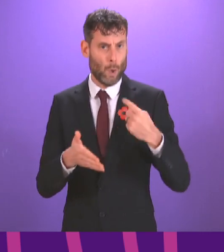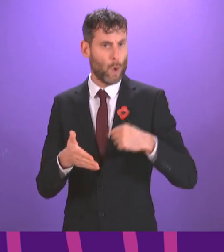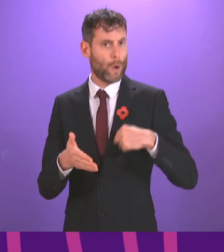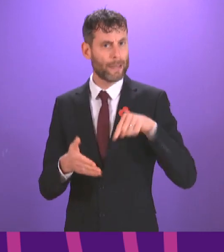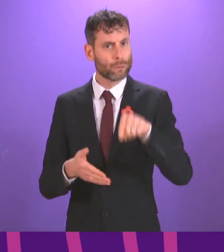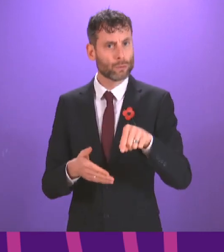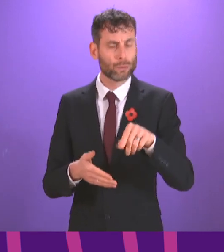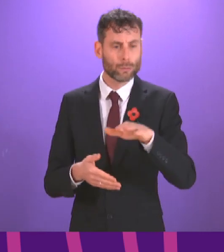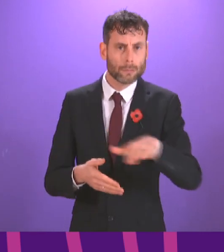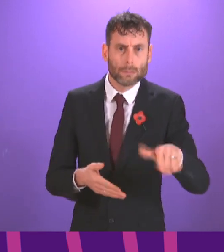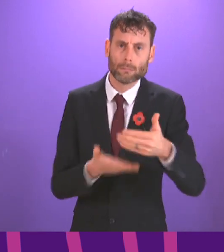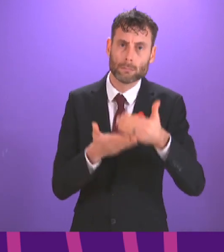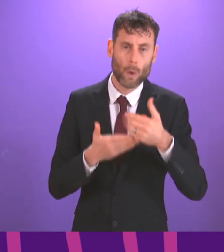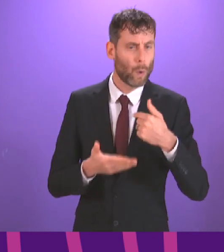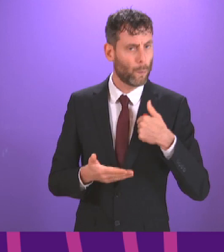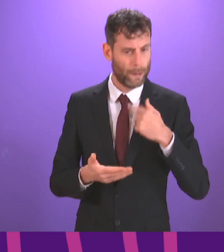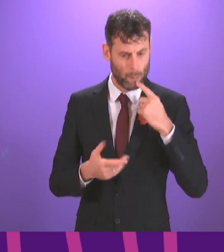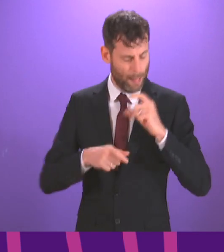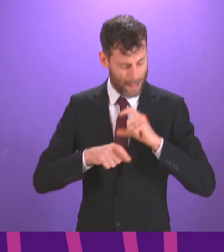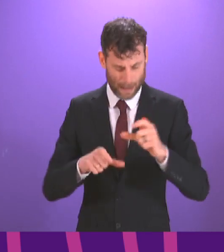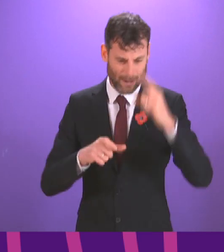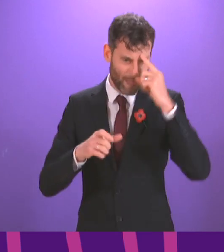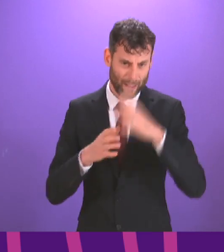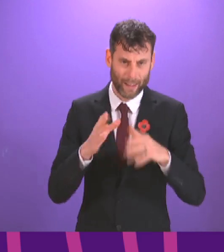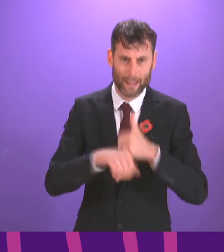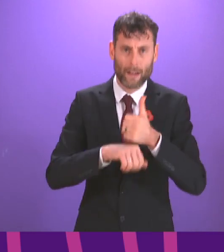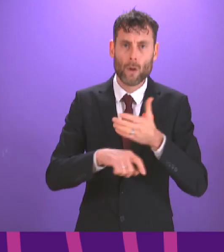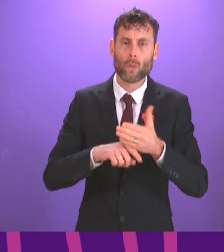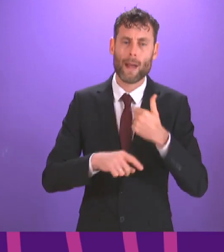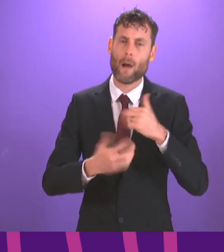to build on the wealth of activity that is delivered through the national action plan